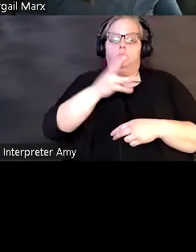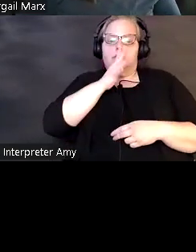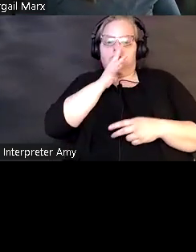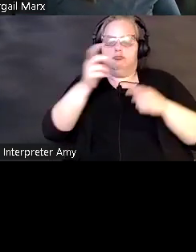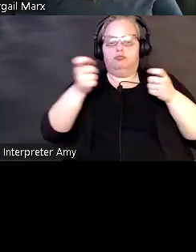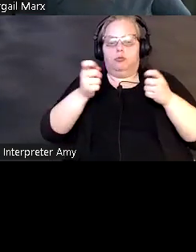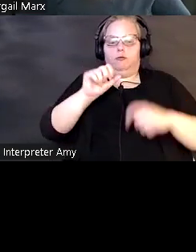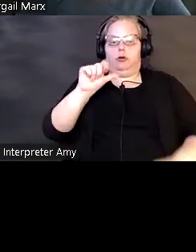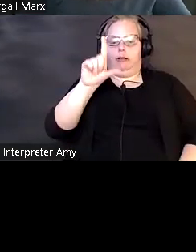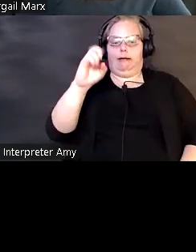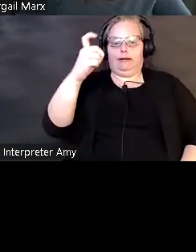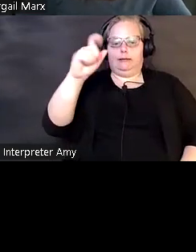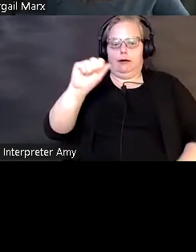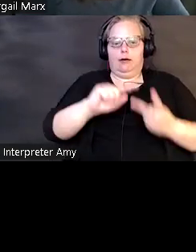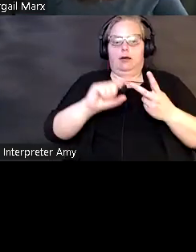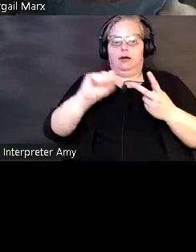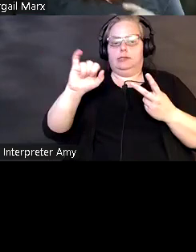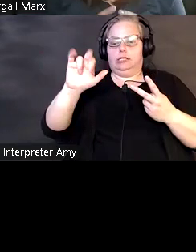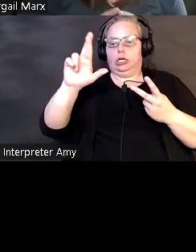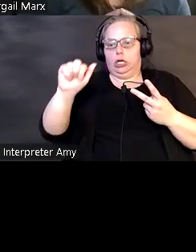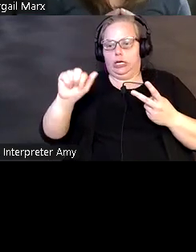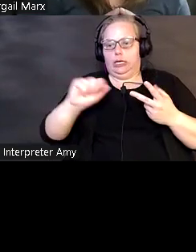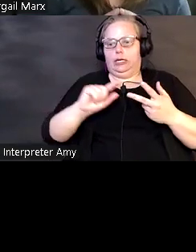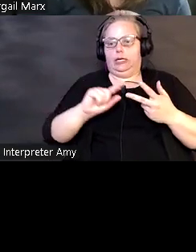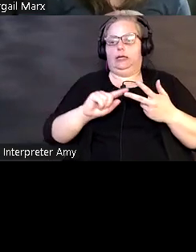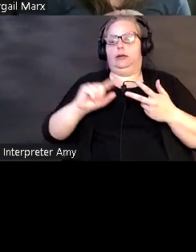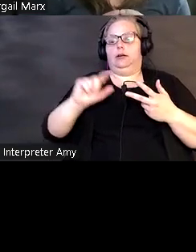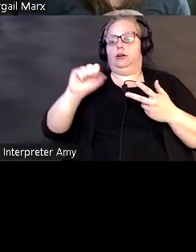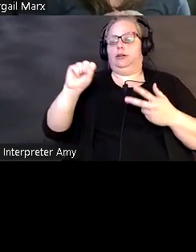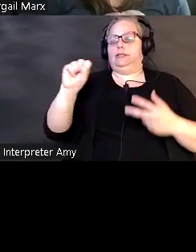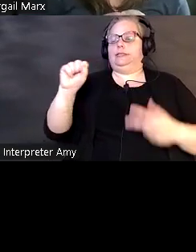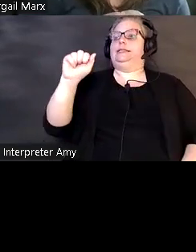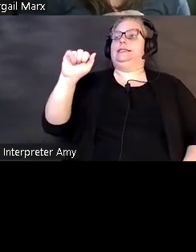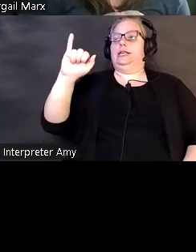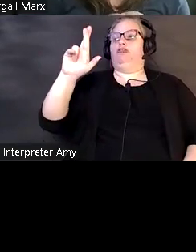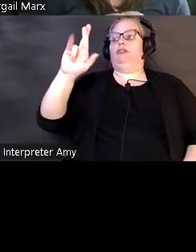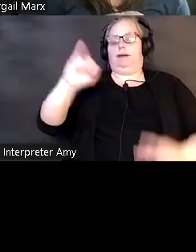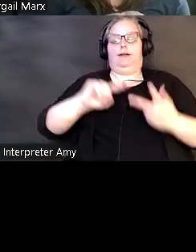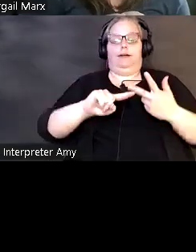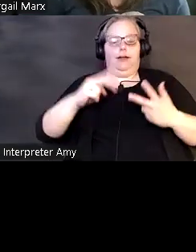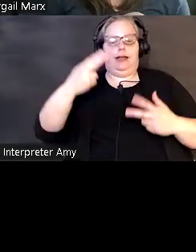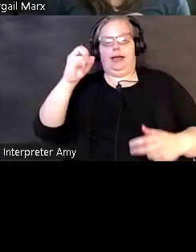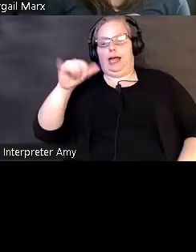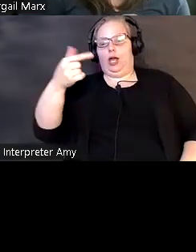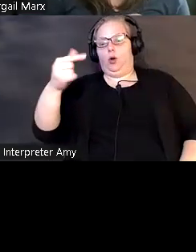I'm sorry if I just set all your devices off saying that out loud. Then the other really cool thing that can be set up with